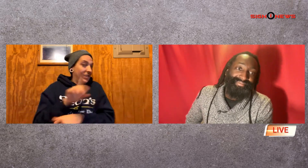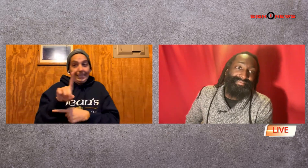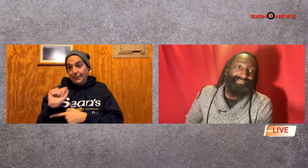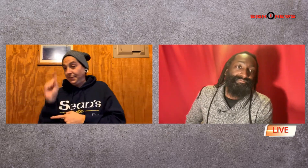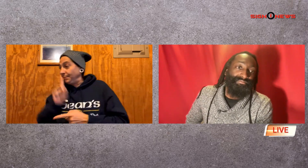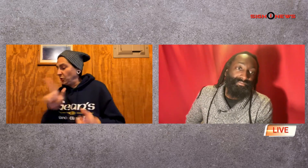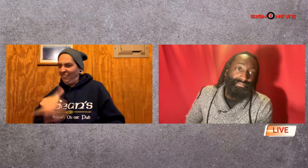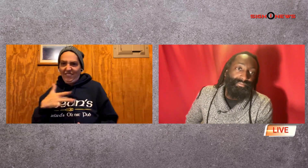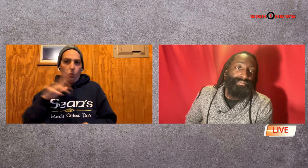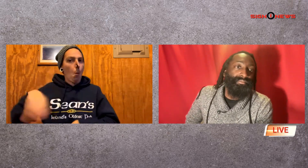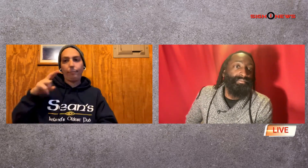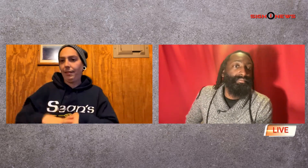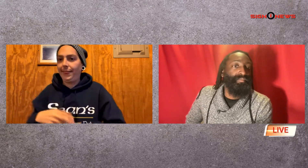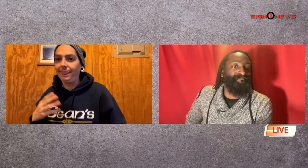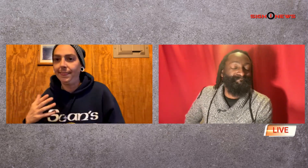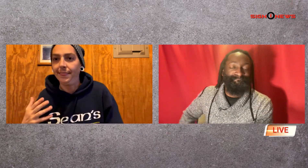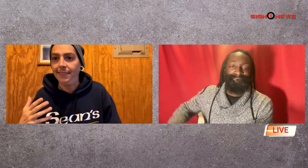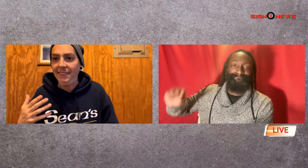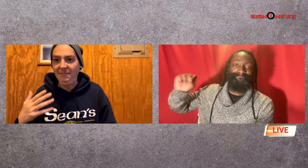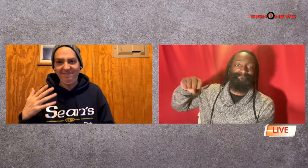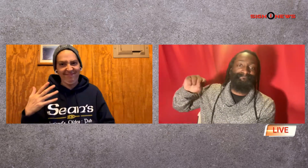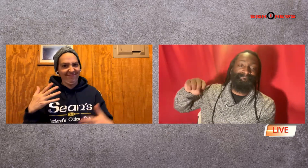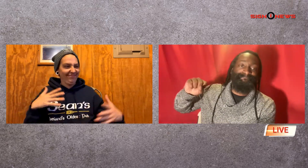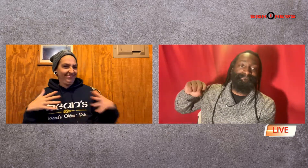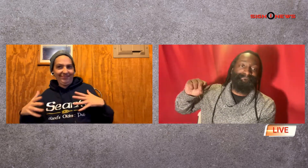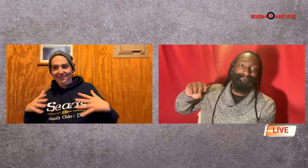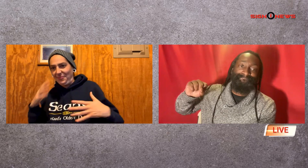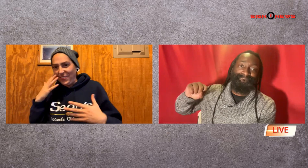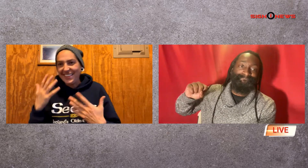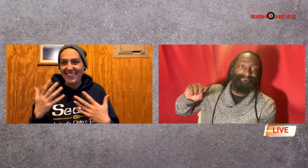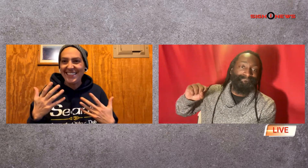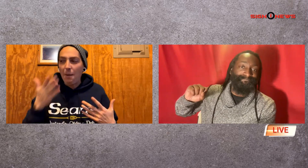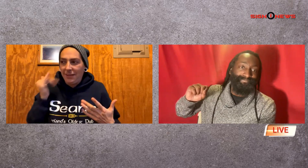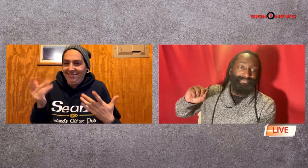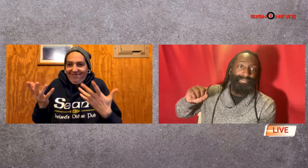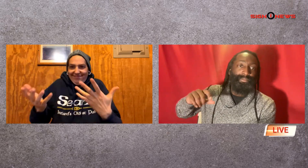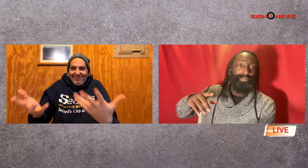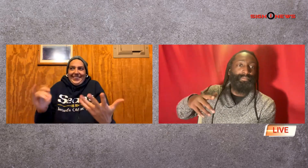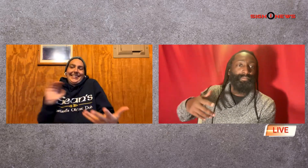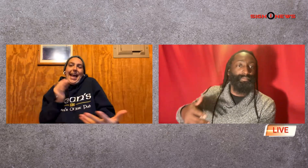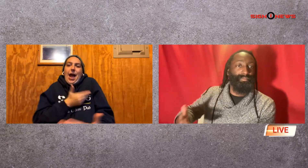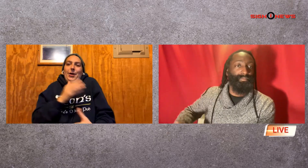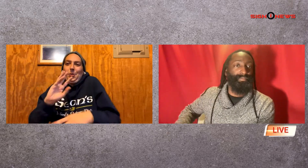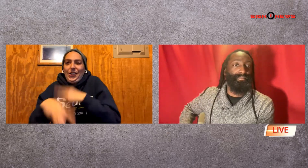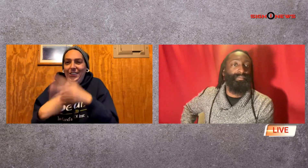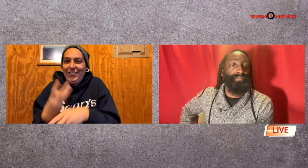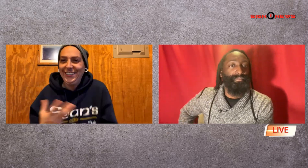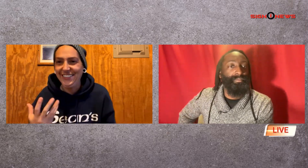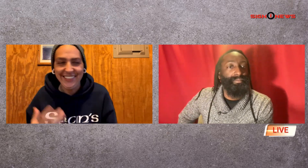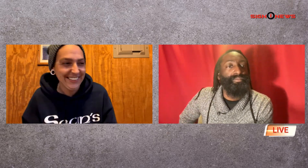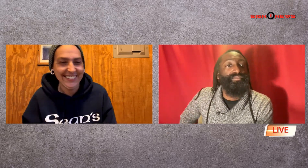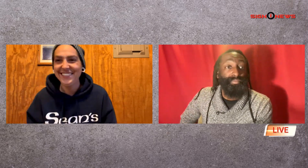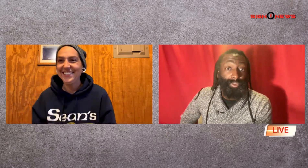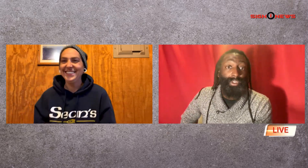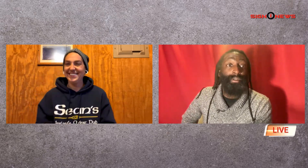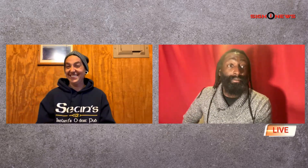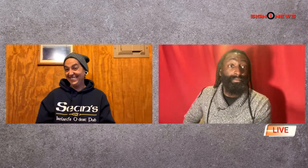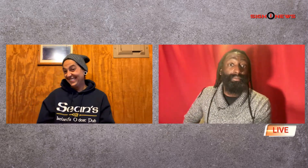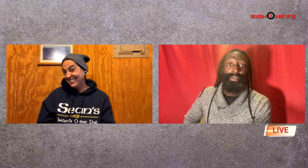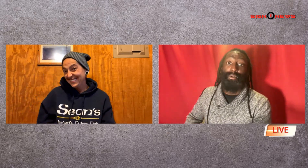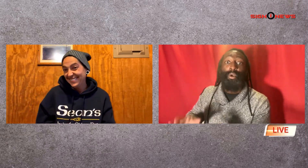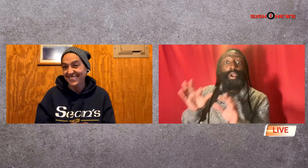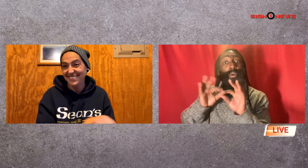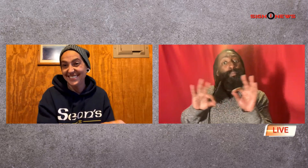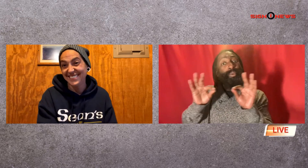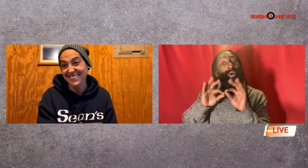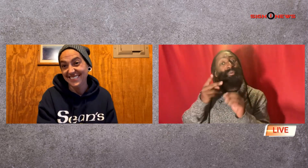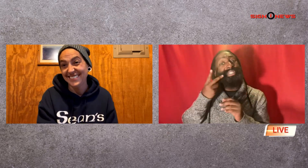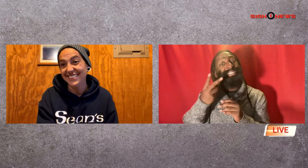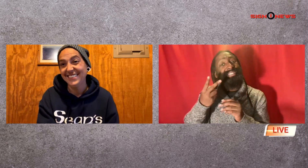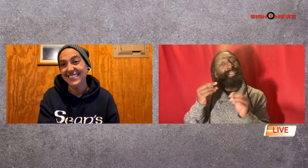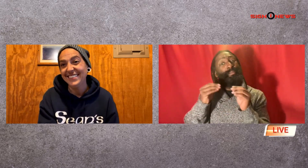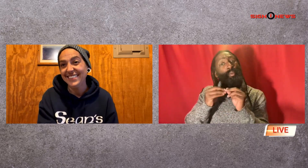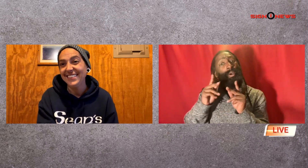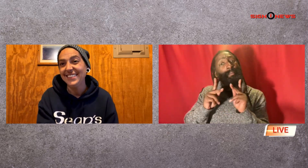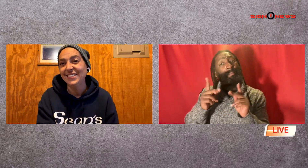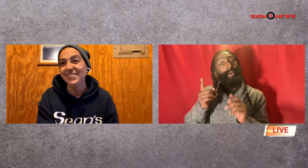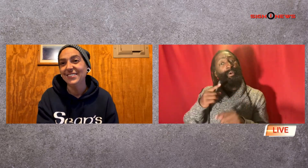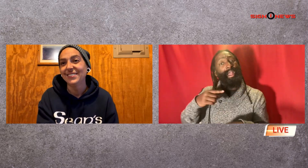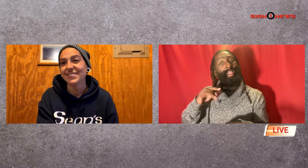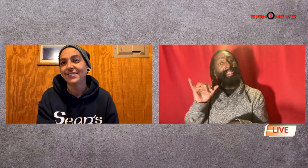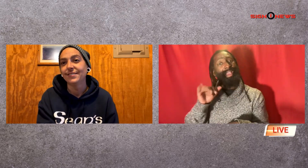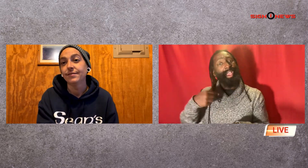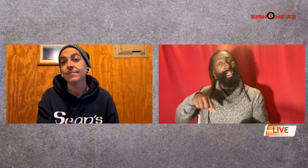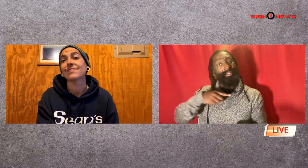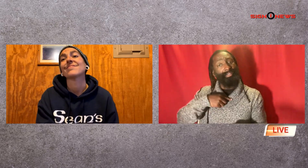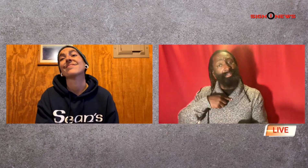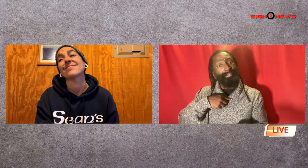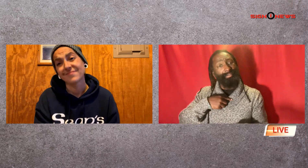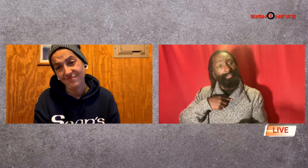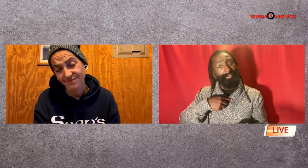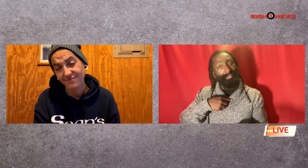room and they just felt normal that's our world it's important to see more people like